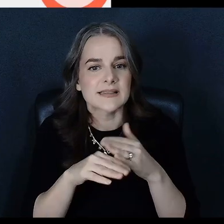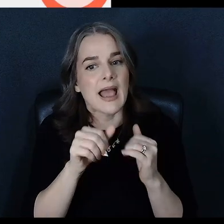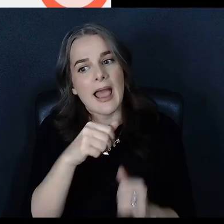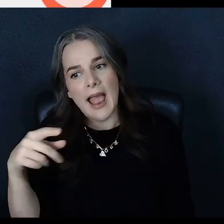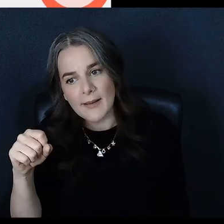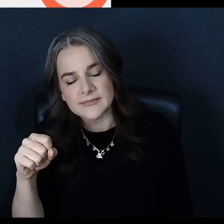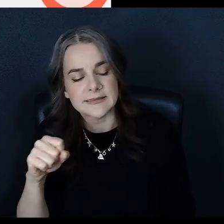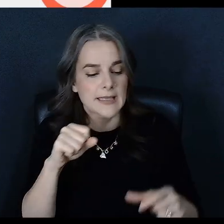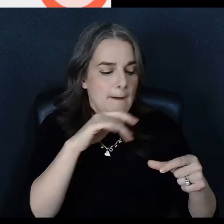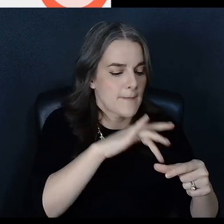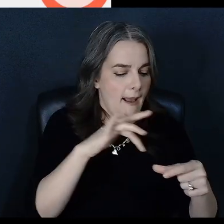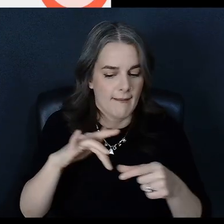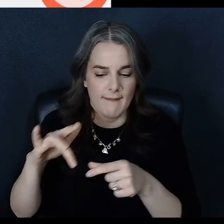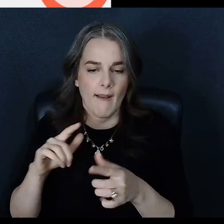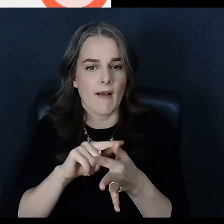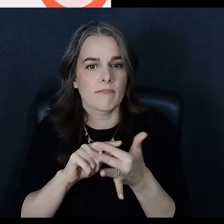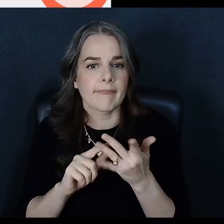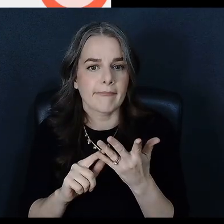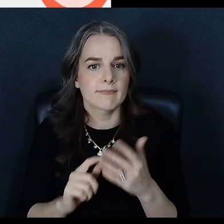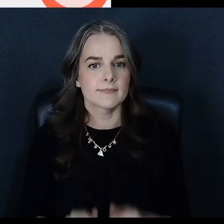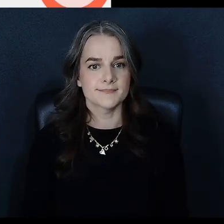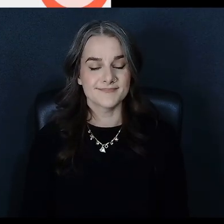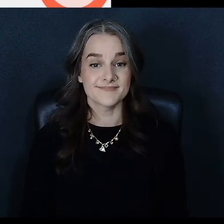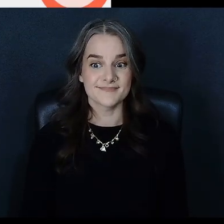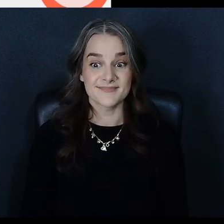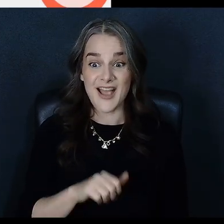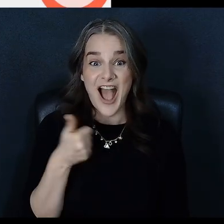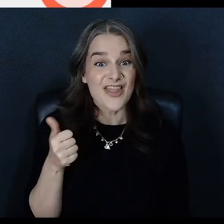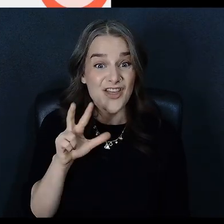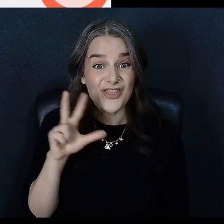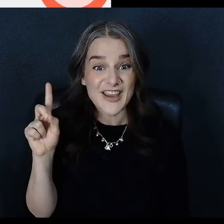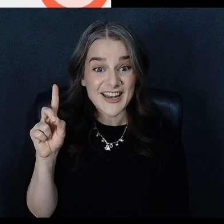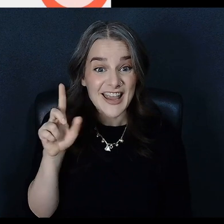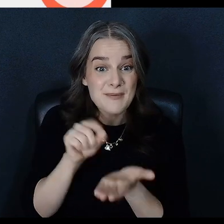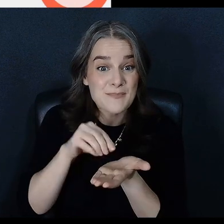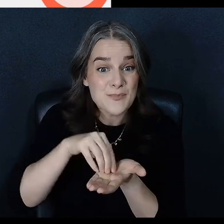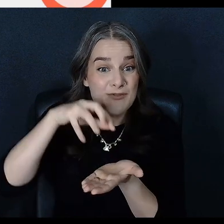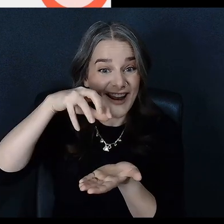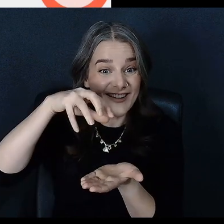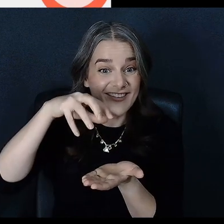Here's some more 3D printing things. There's just three you've seen, but there's so many more out there.